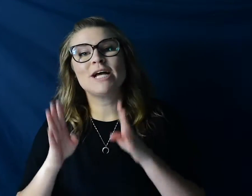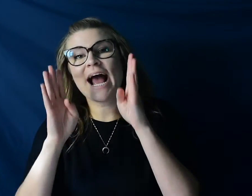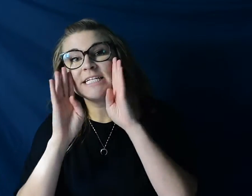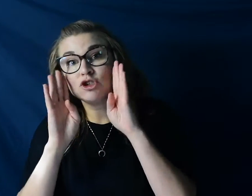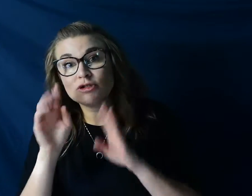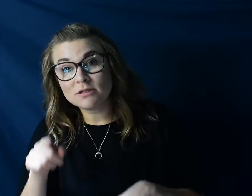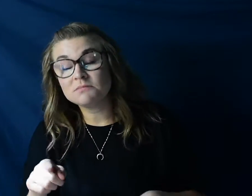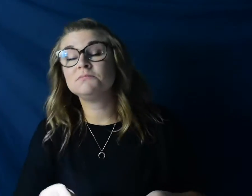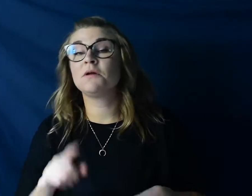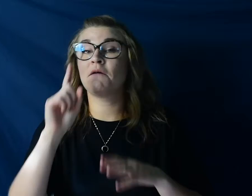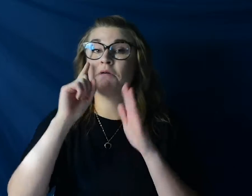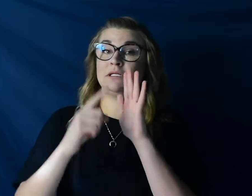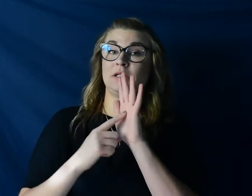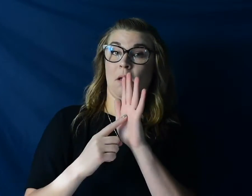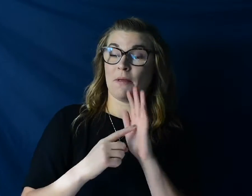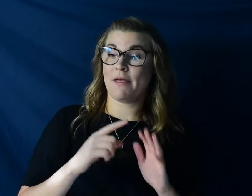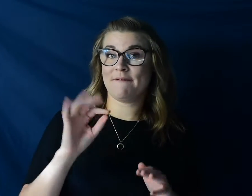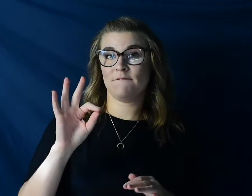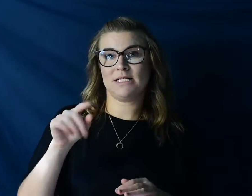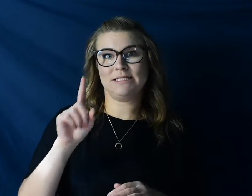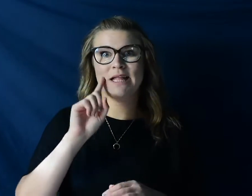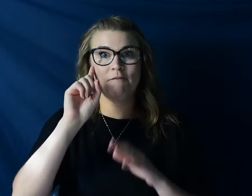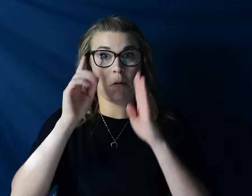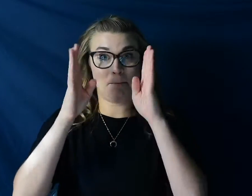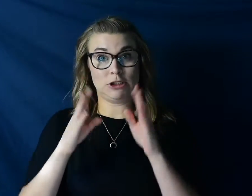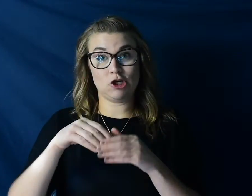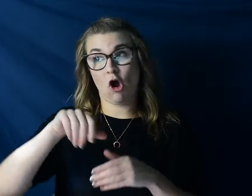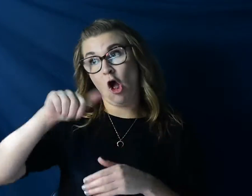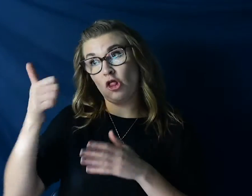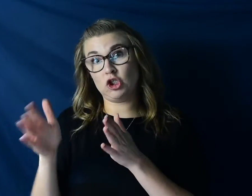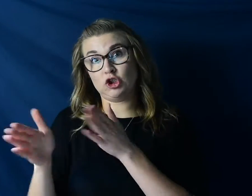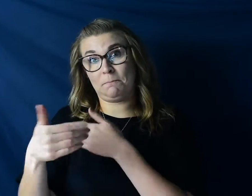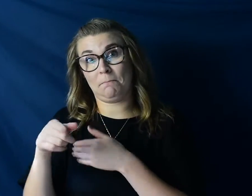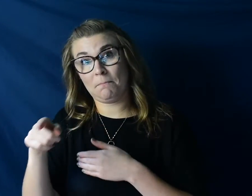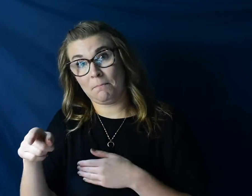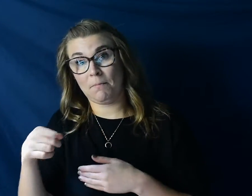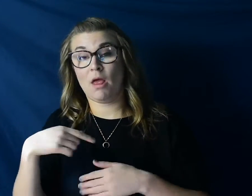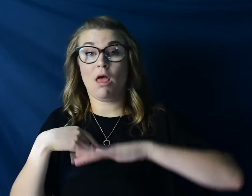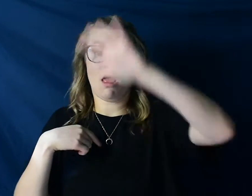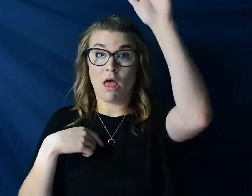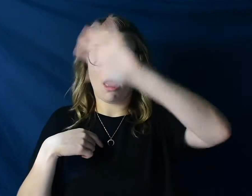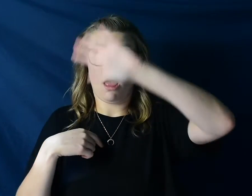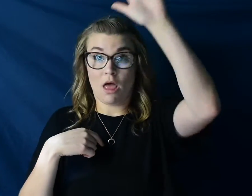somebody's attention. For example, if a Deaf person is on the other side of the room, you